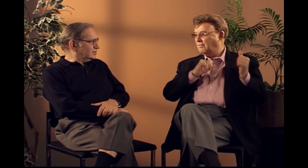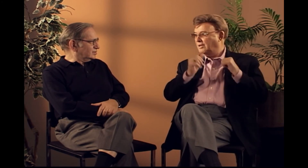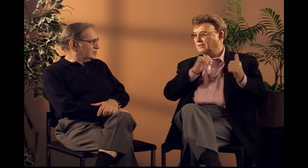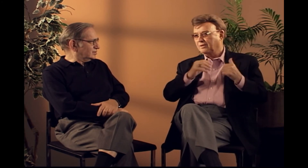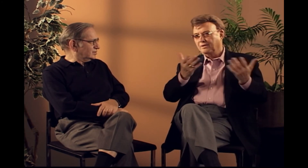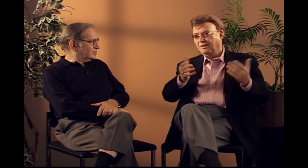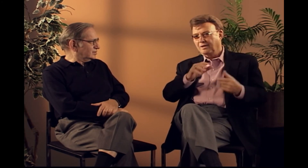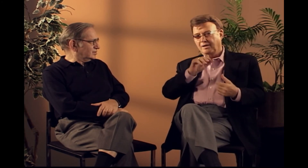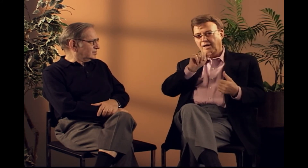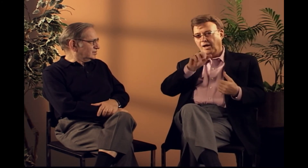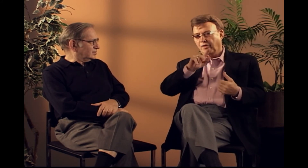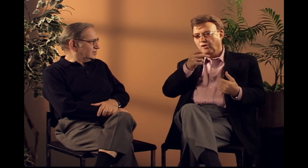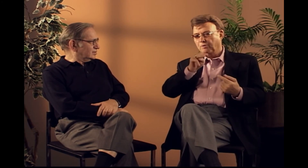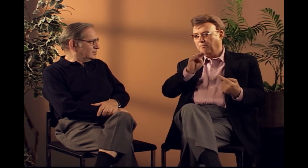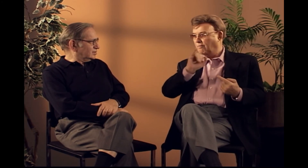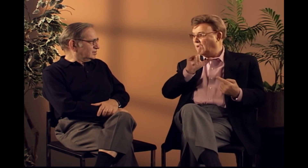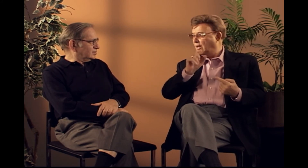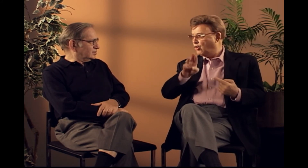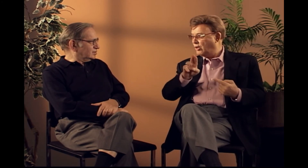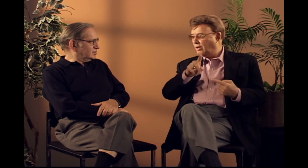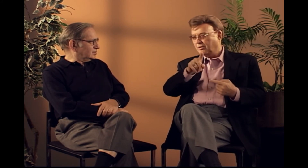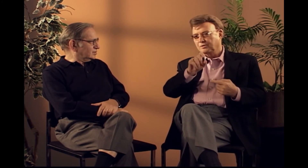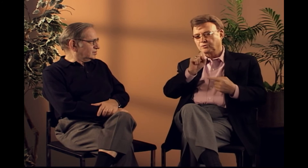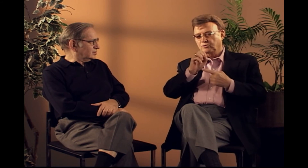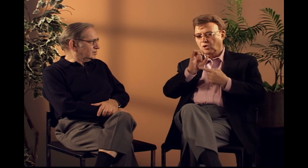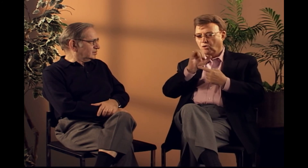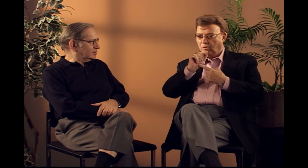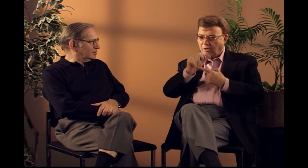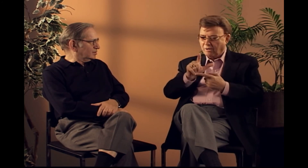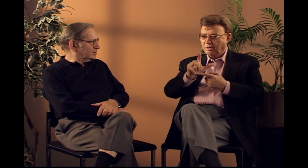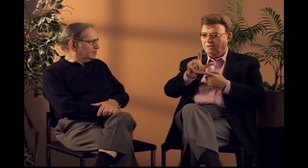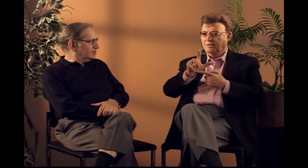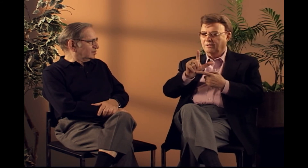You know, the hearing society world has their long list